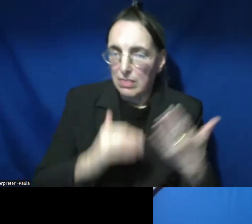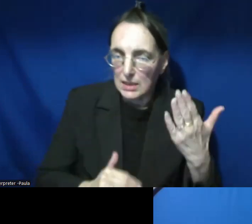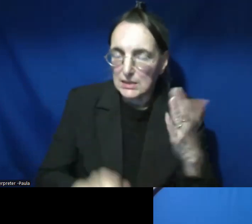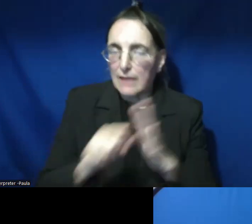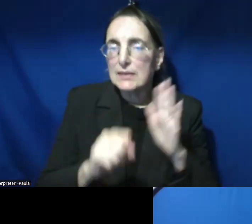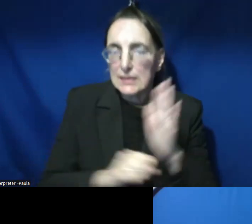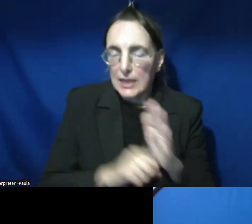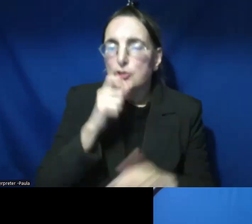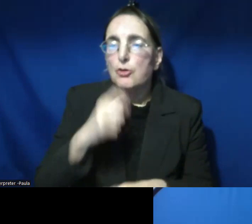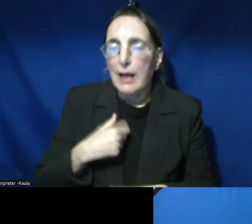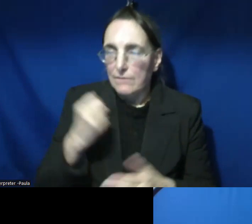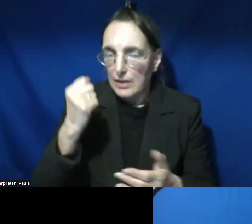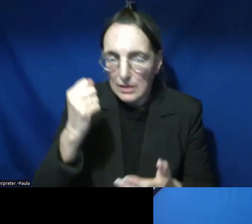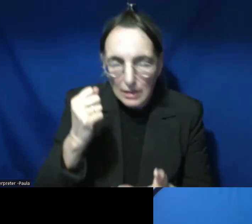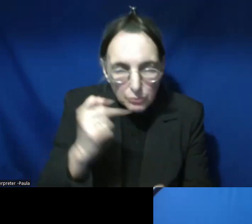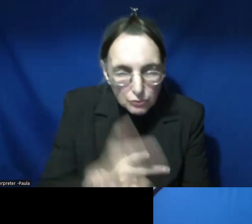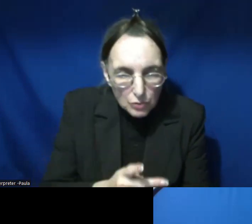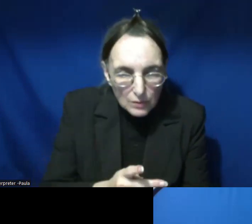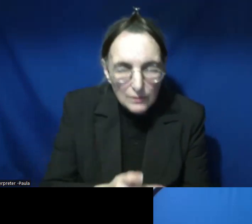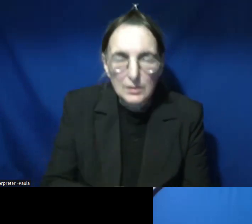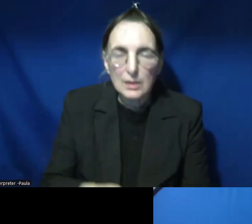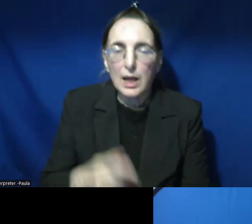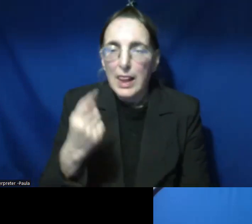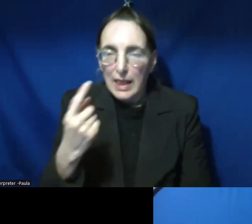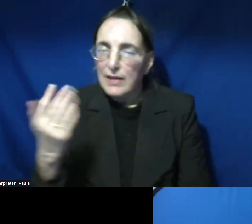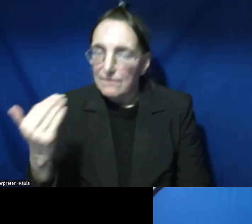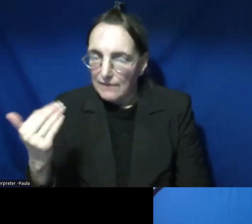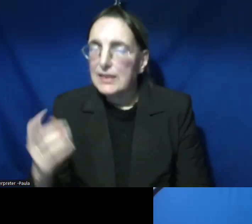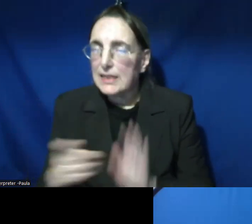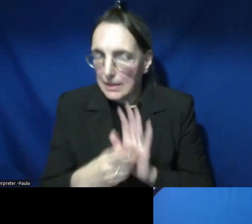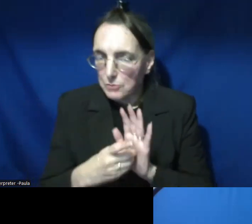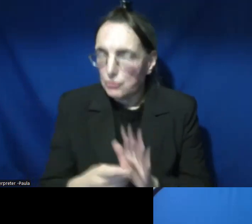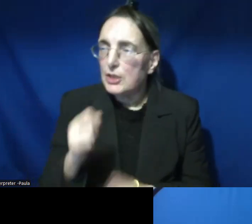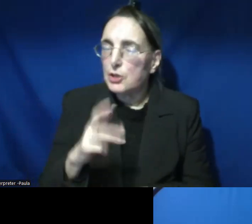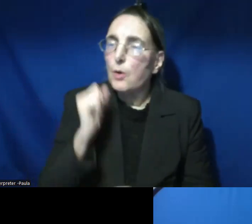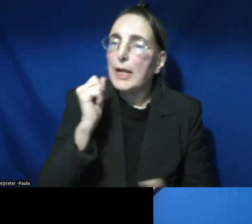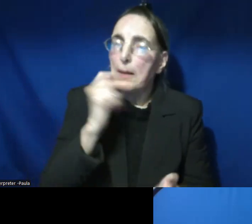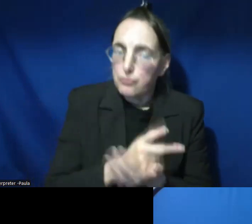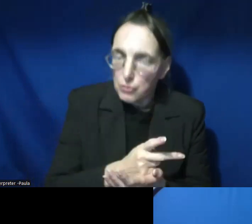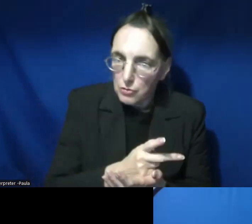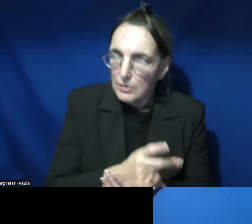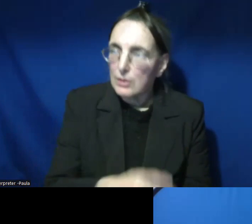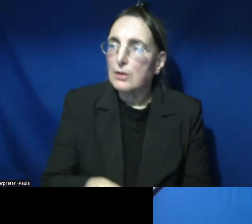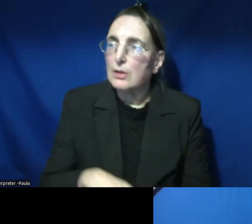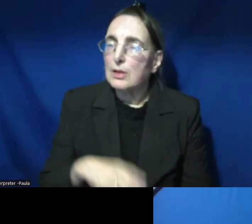1115 demonstration or an approved section 1915(i) state